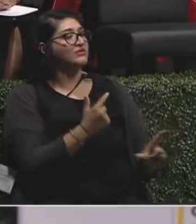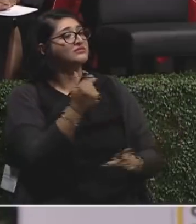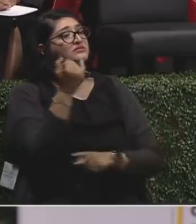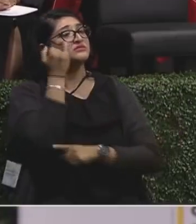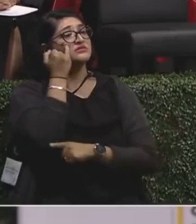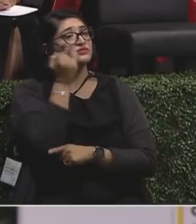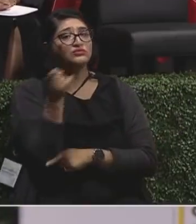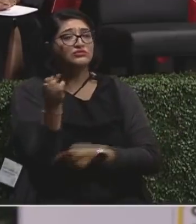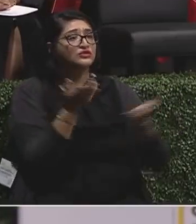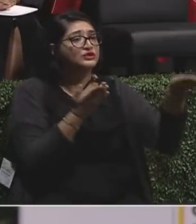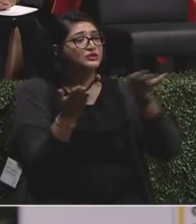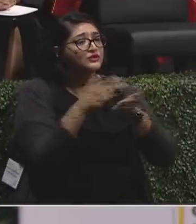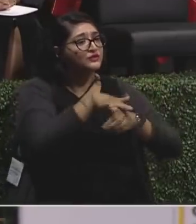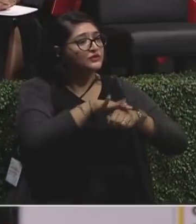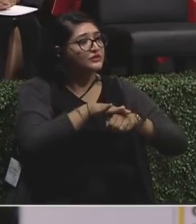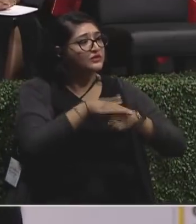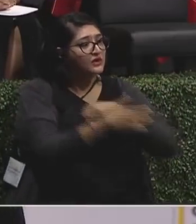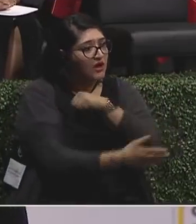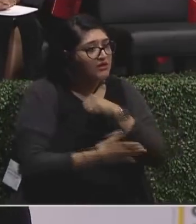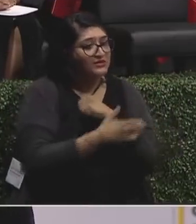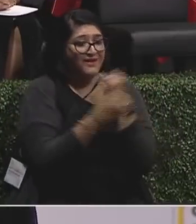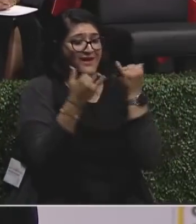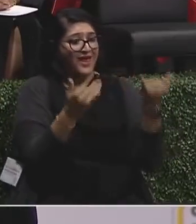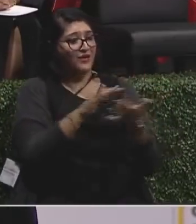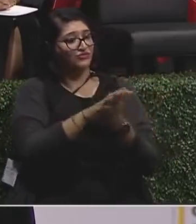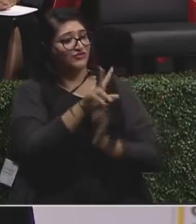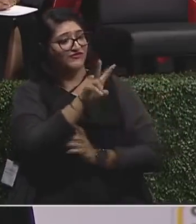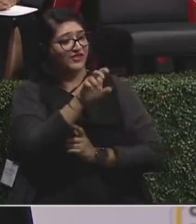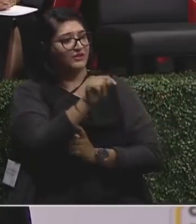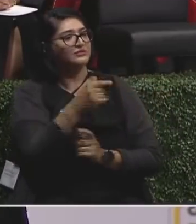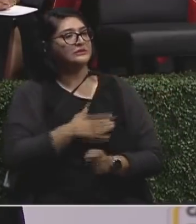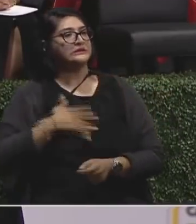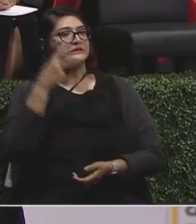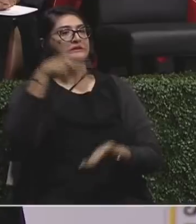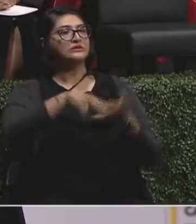I WOULD LIKE PLEASE ALL OF THE VETERANS IN THE ROOM WITH US TODAY, OUR GRADUATES, OUR PARENTS, OUR FAMILY, OUR